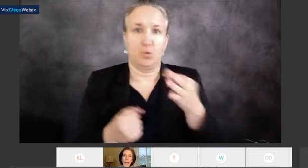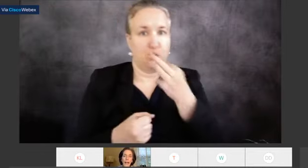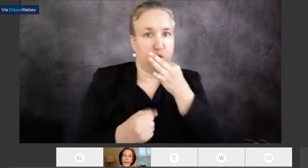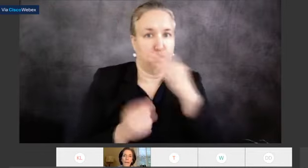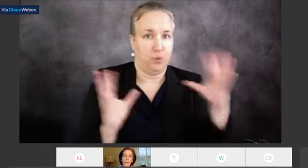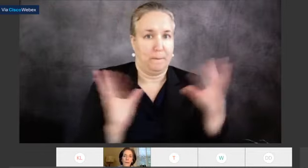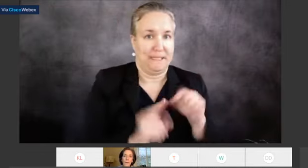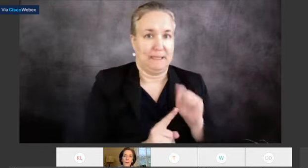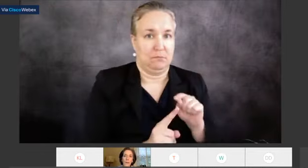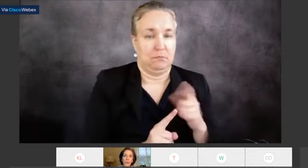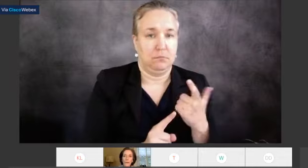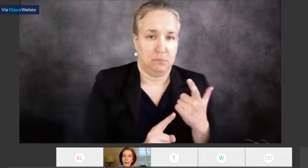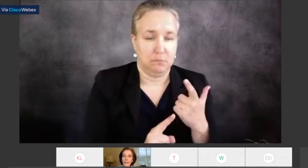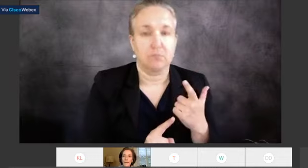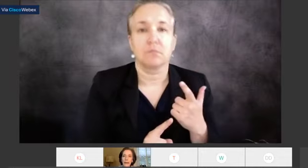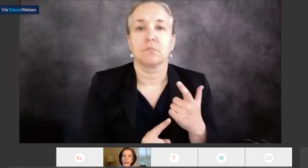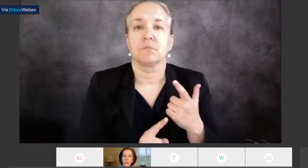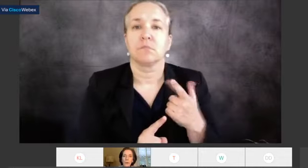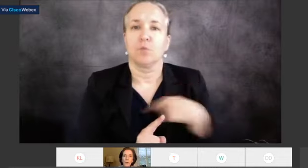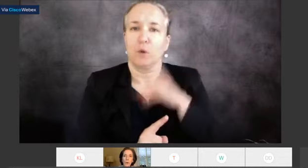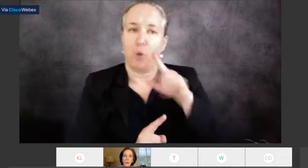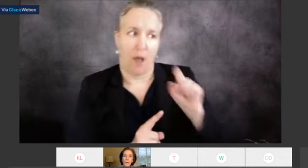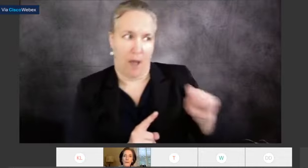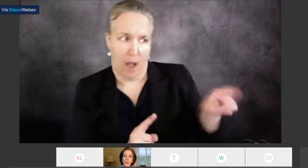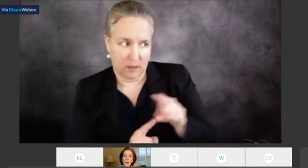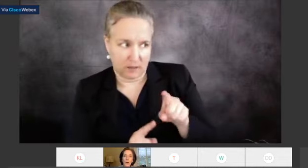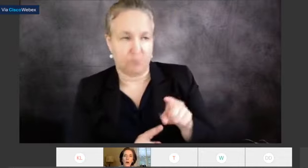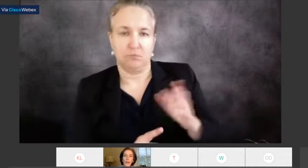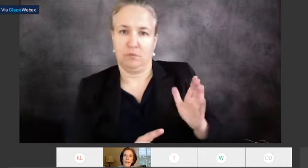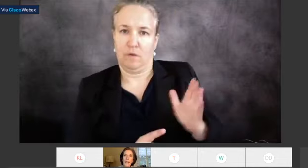and we will be asking them to formally vote on